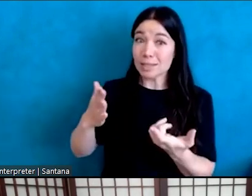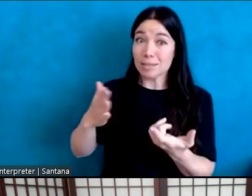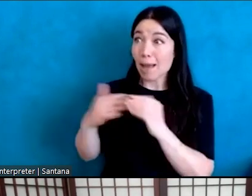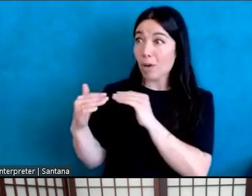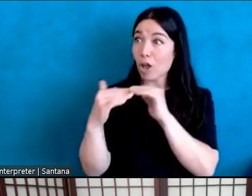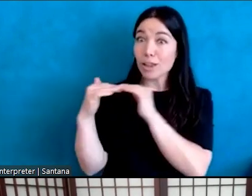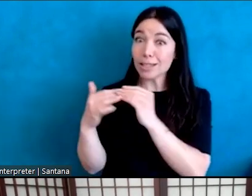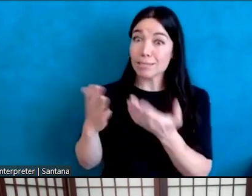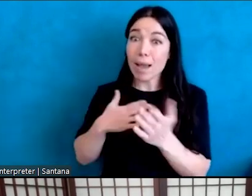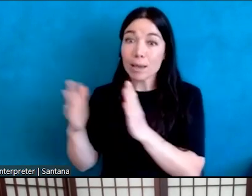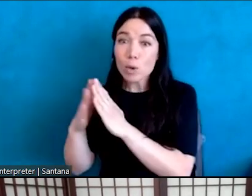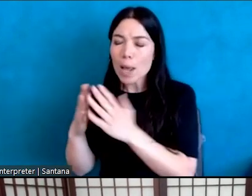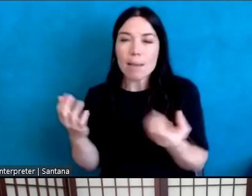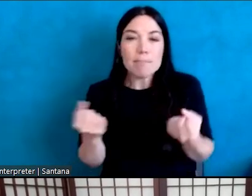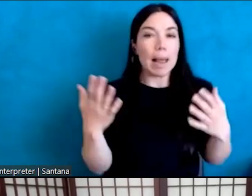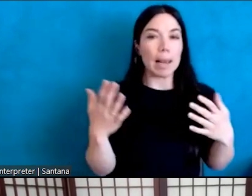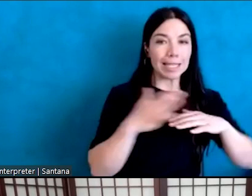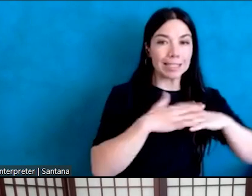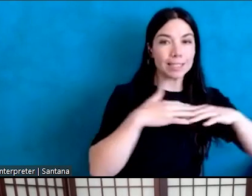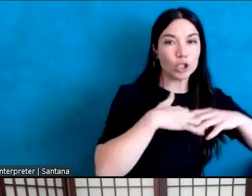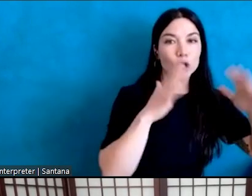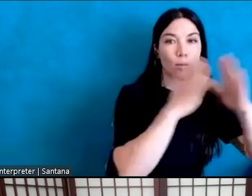And that underlying ism is settler colonialism.